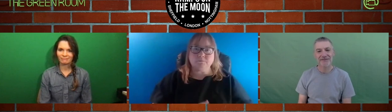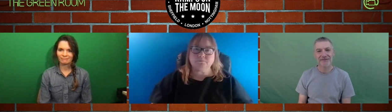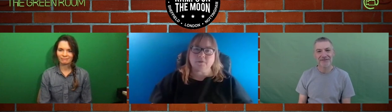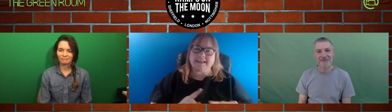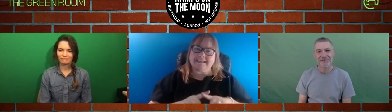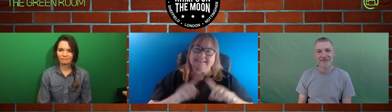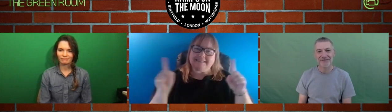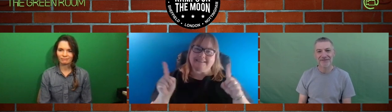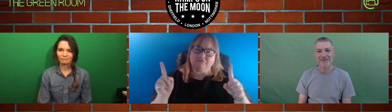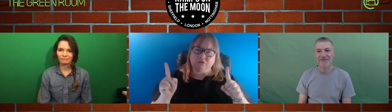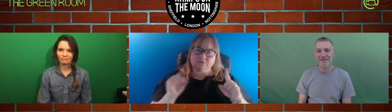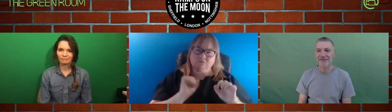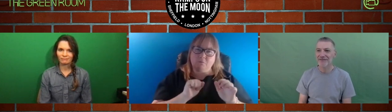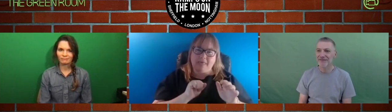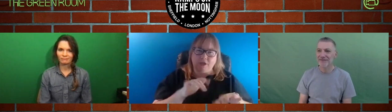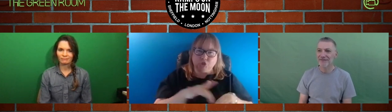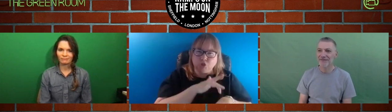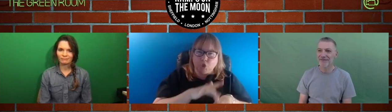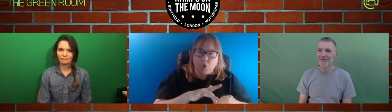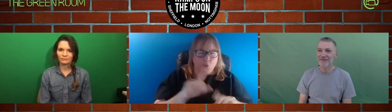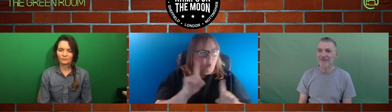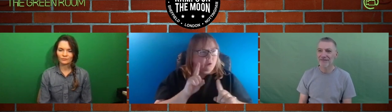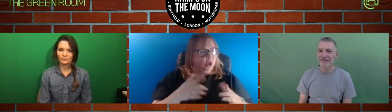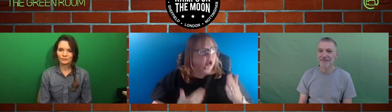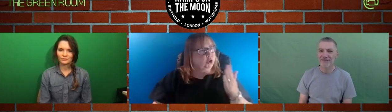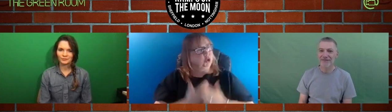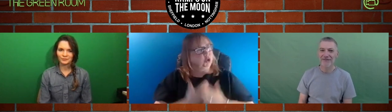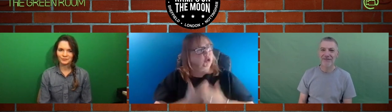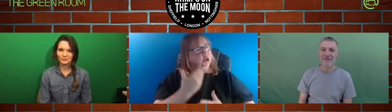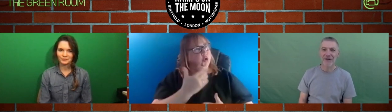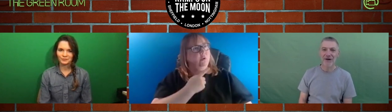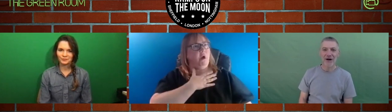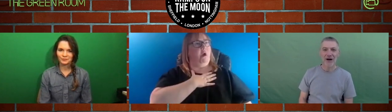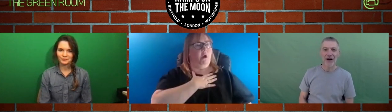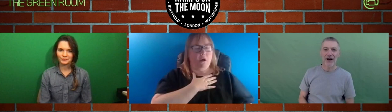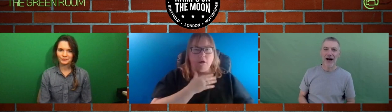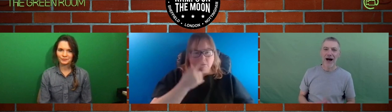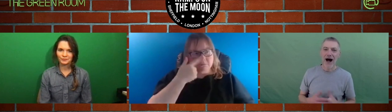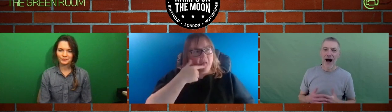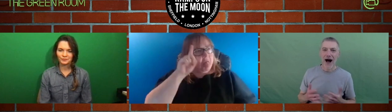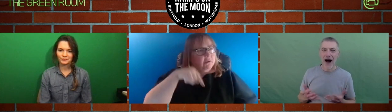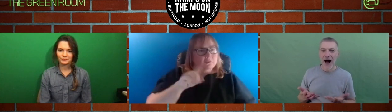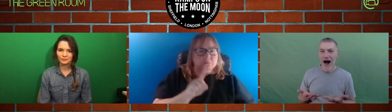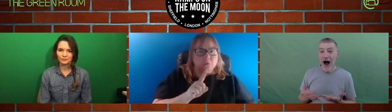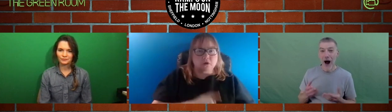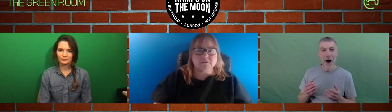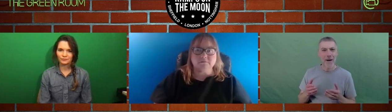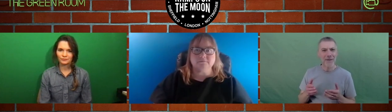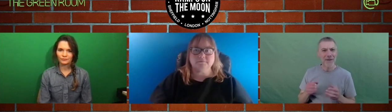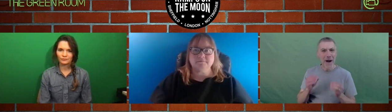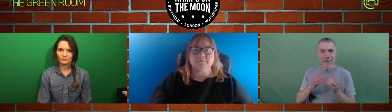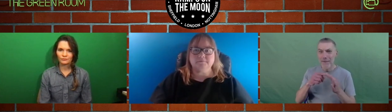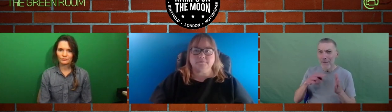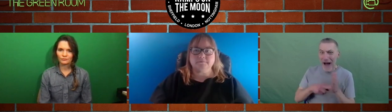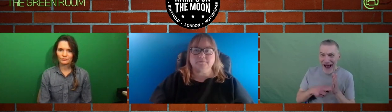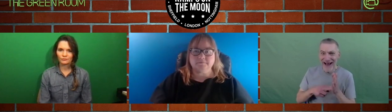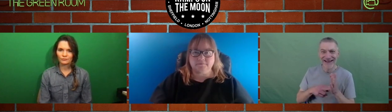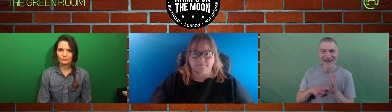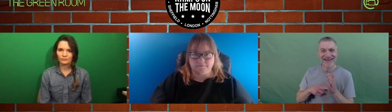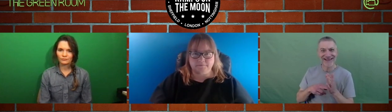done before? What was new for you? Working with Ben that audio description